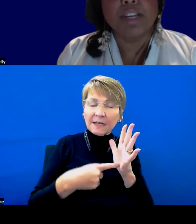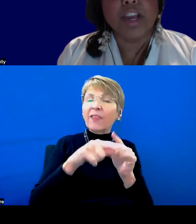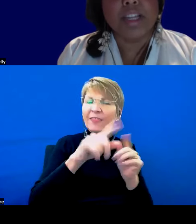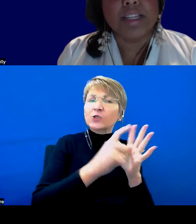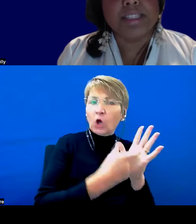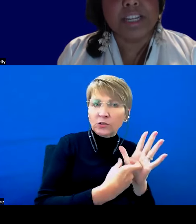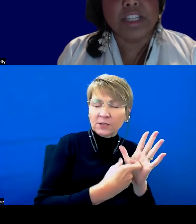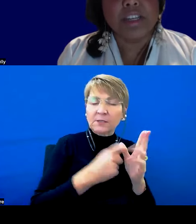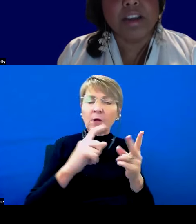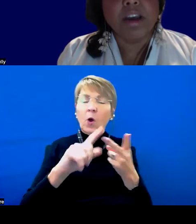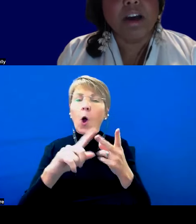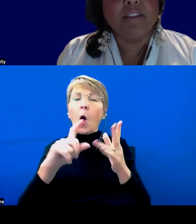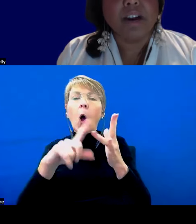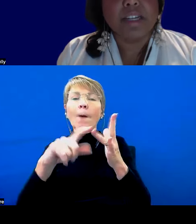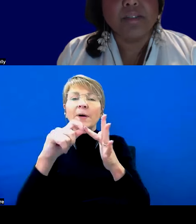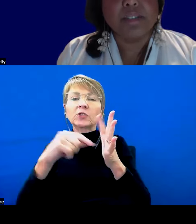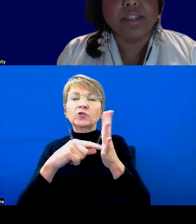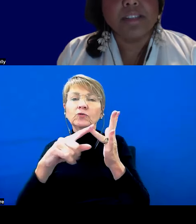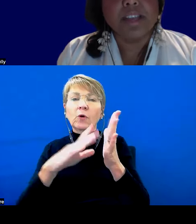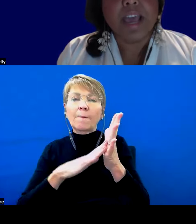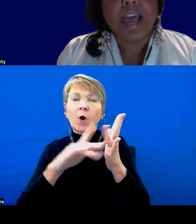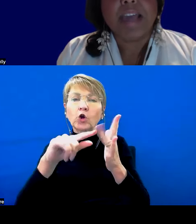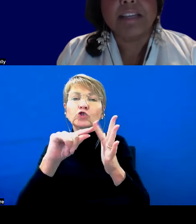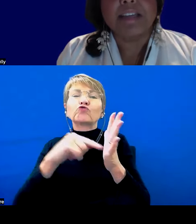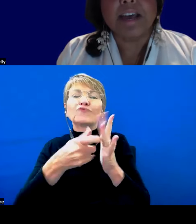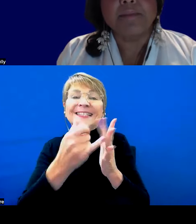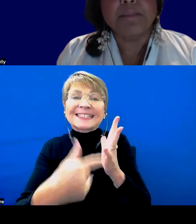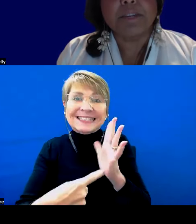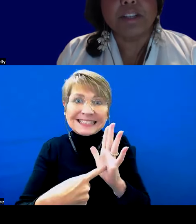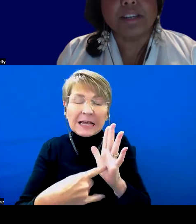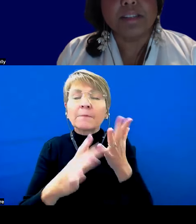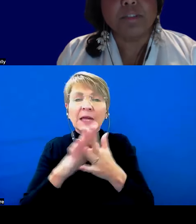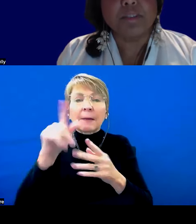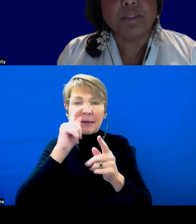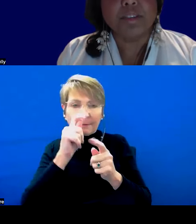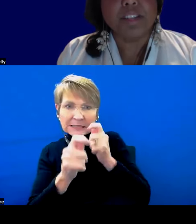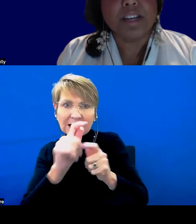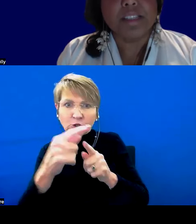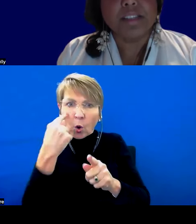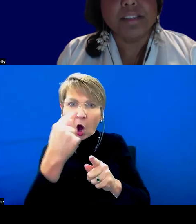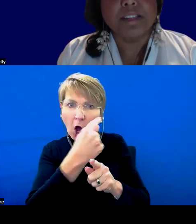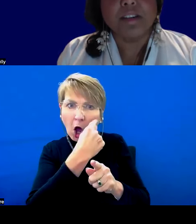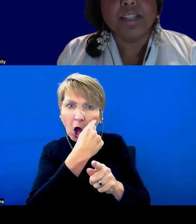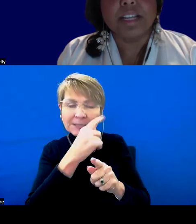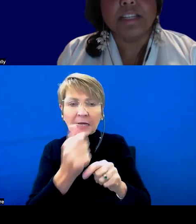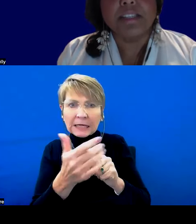early detection of eye disorders and specialise in prescription of glasses and contact lenses.